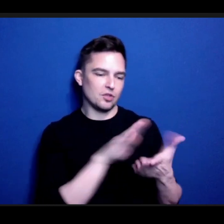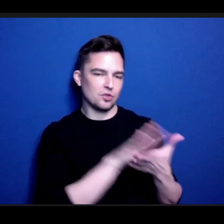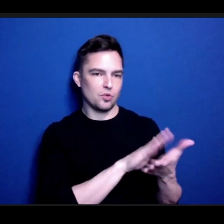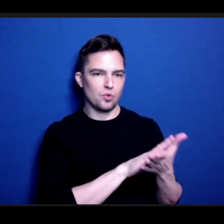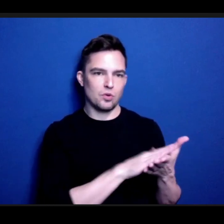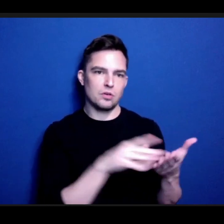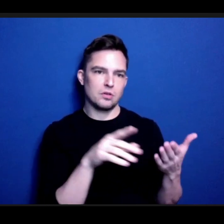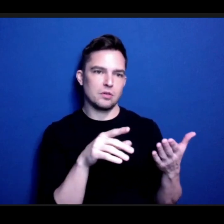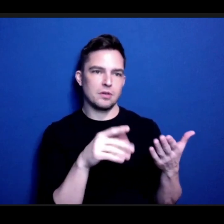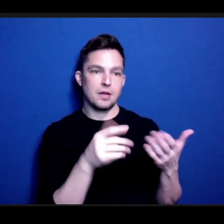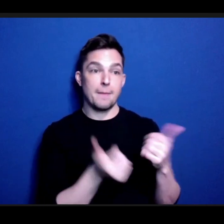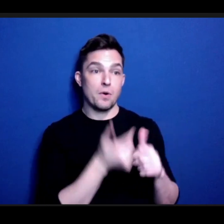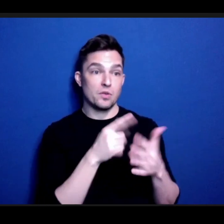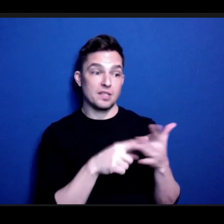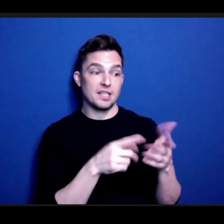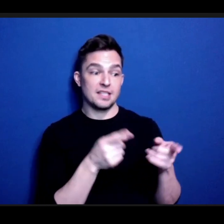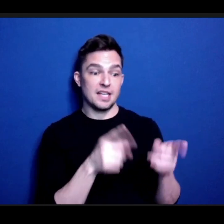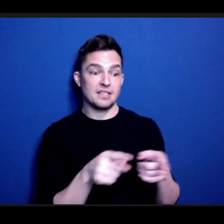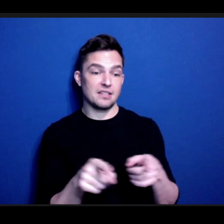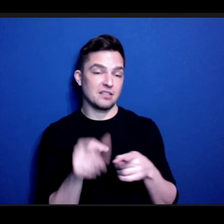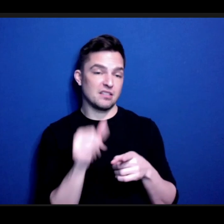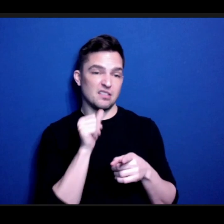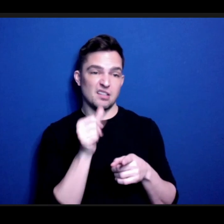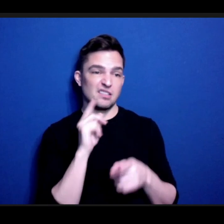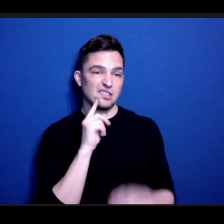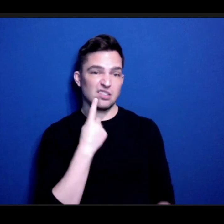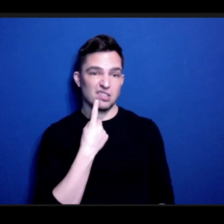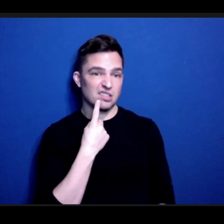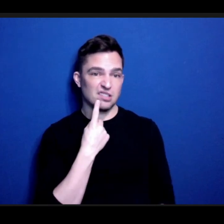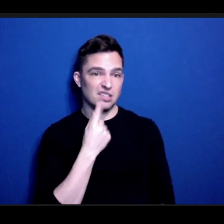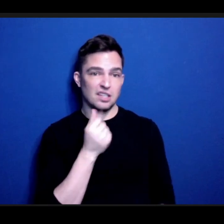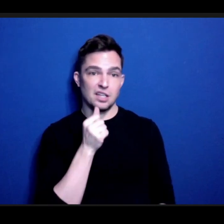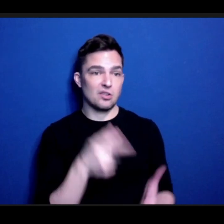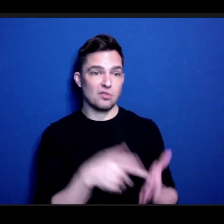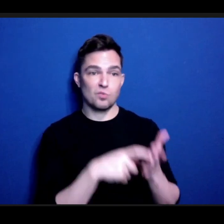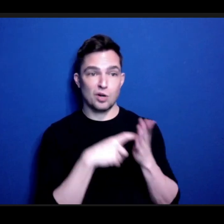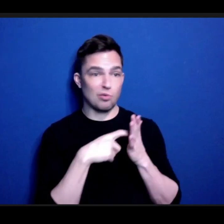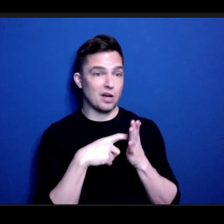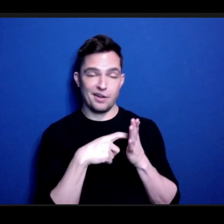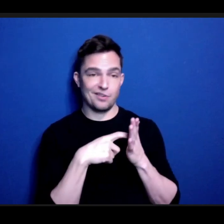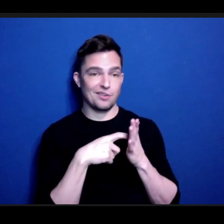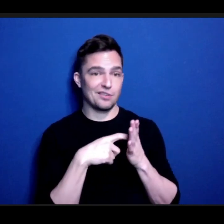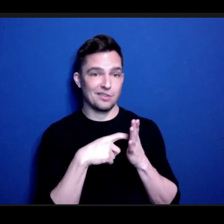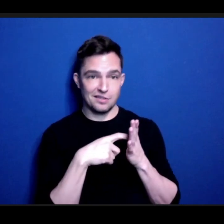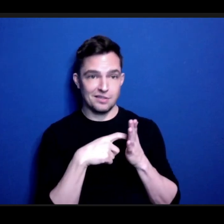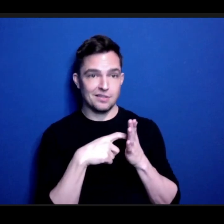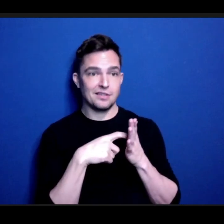And most of these incidents mind you are not serious and don't actually require policing.